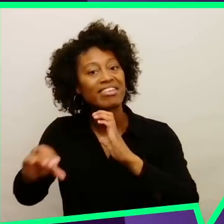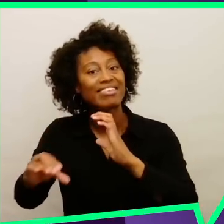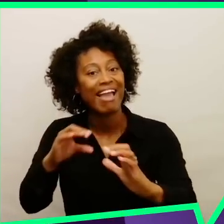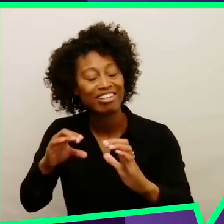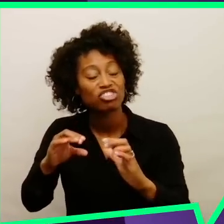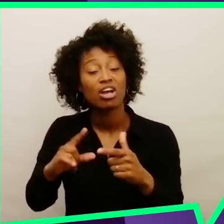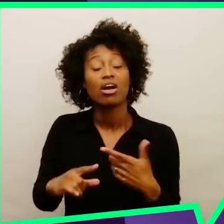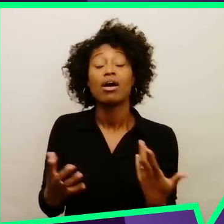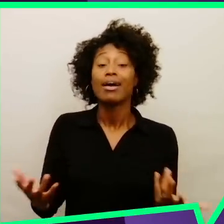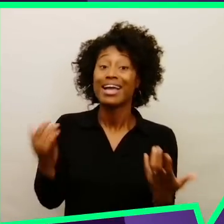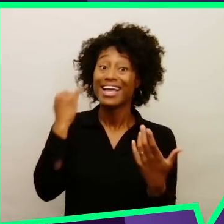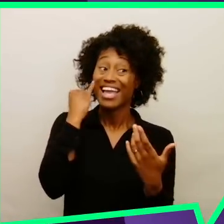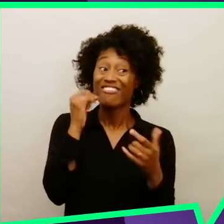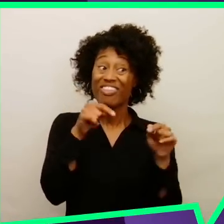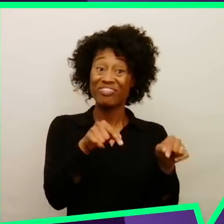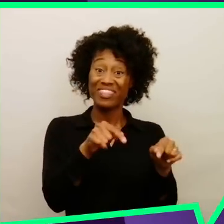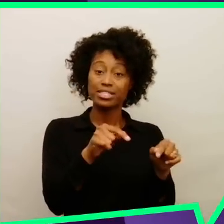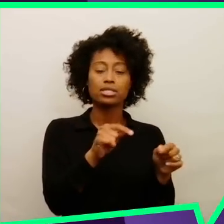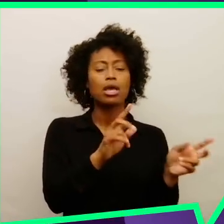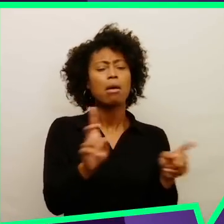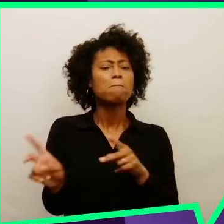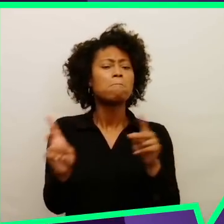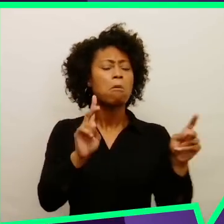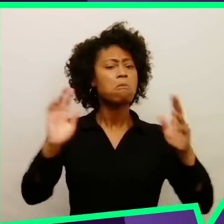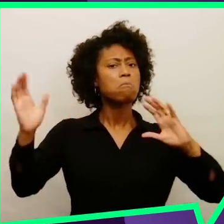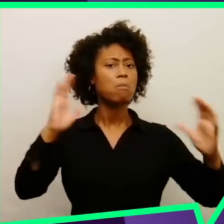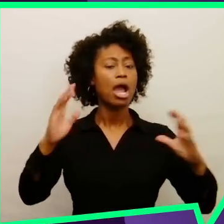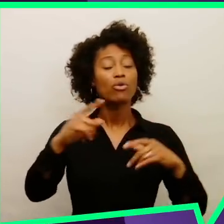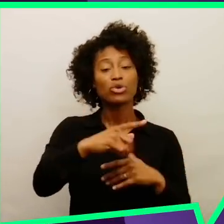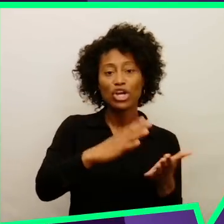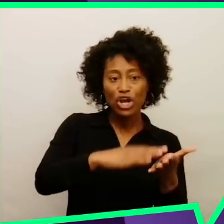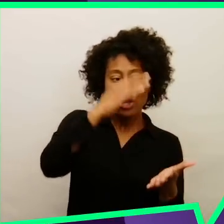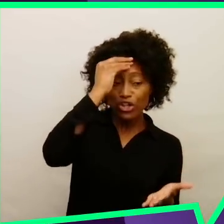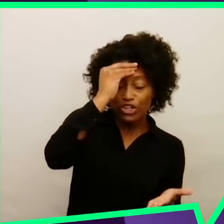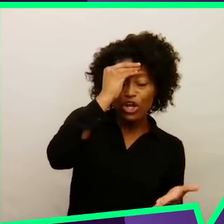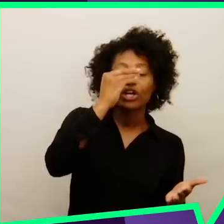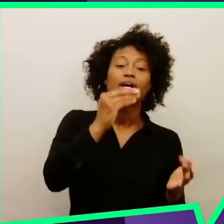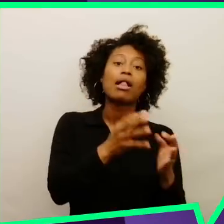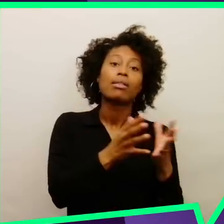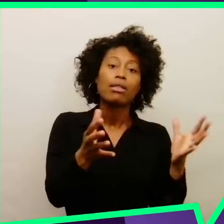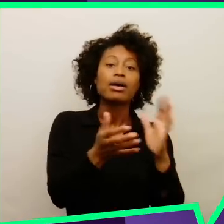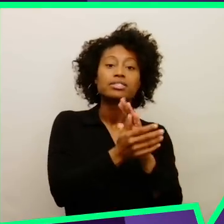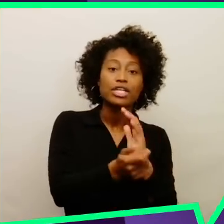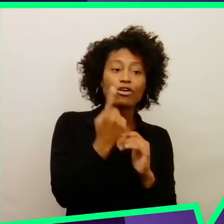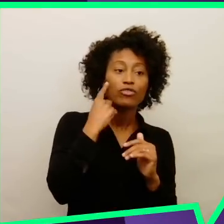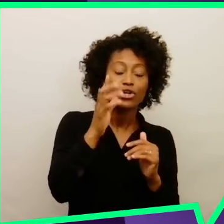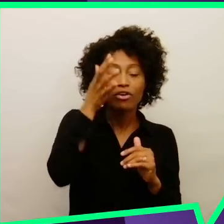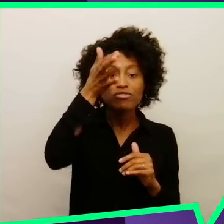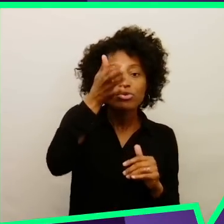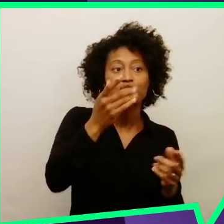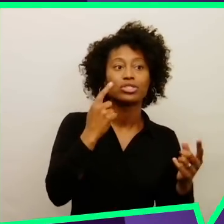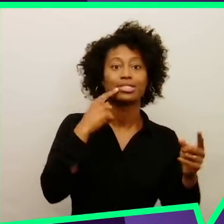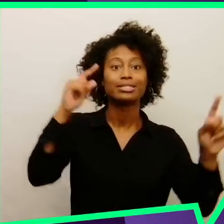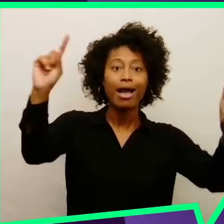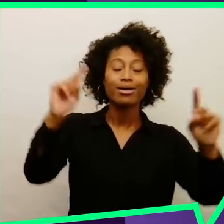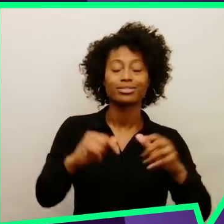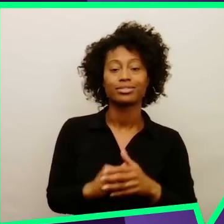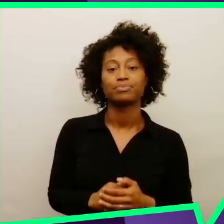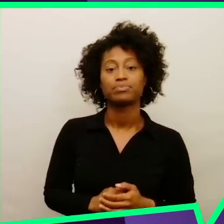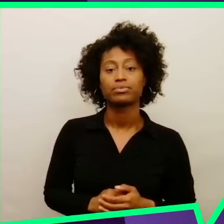of future communication. And that translates to a lot of career success. How are video games used in education?